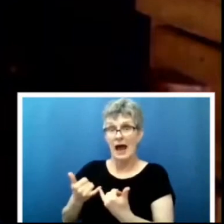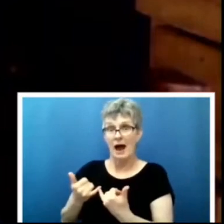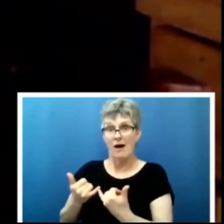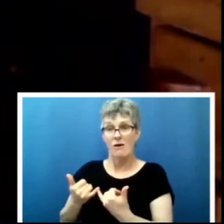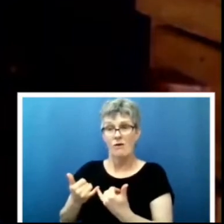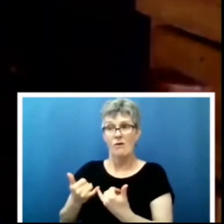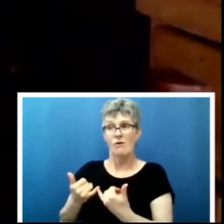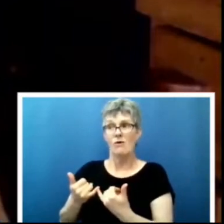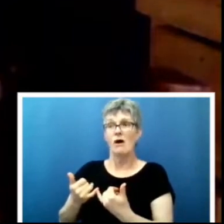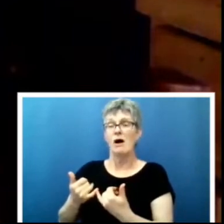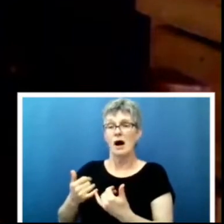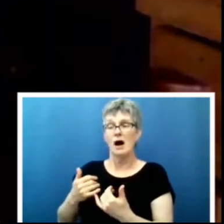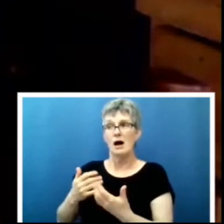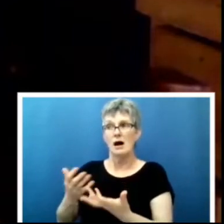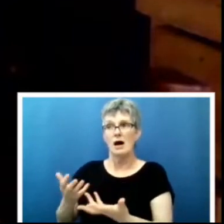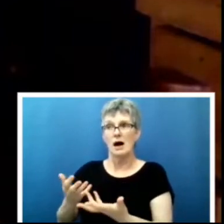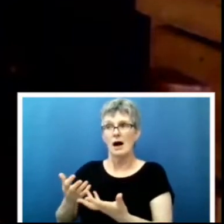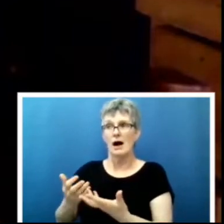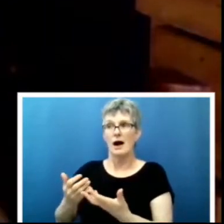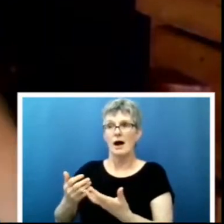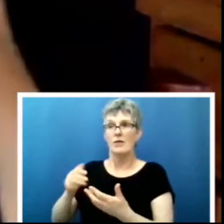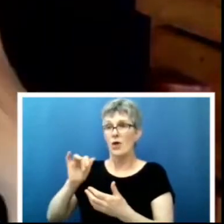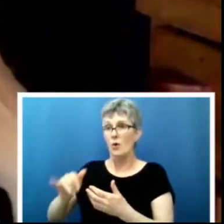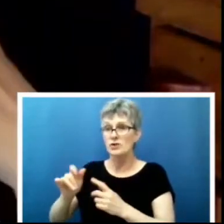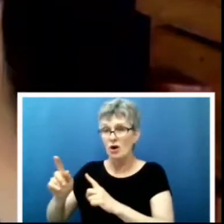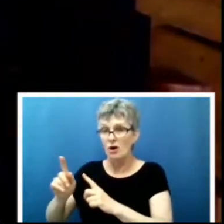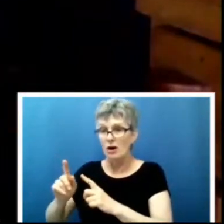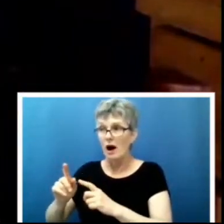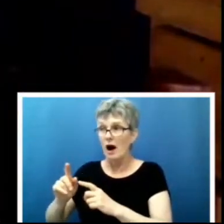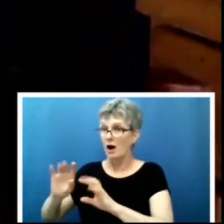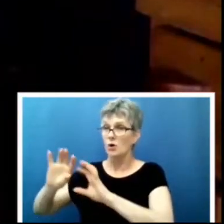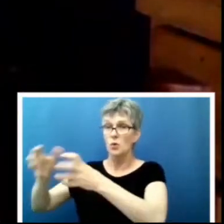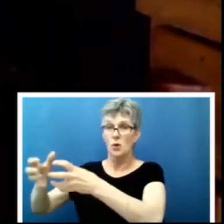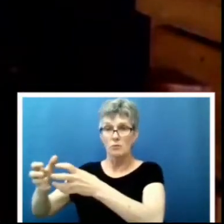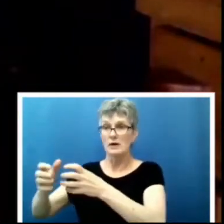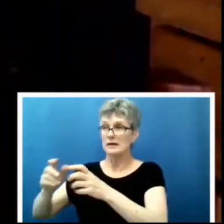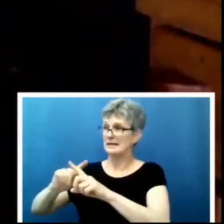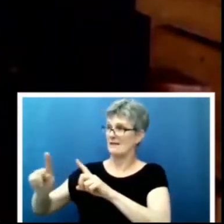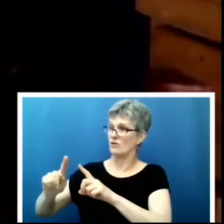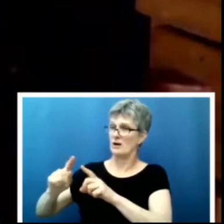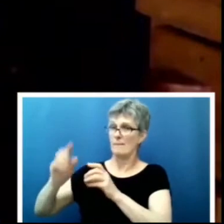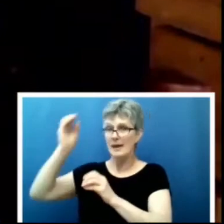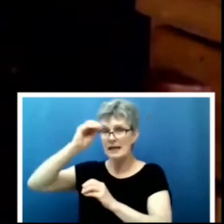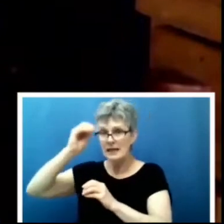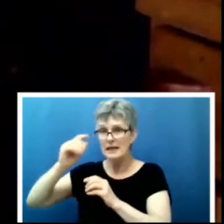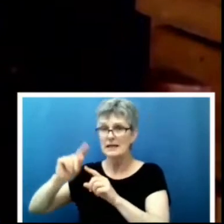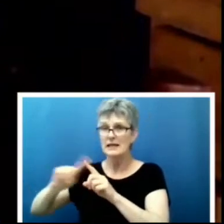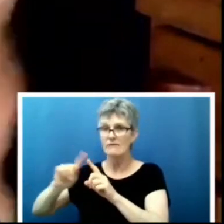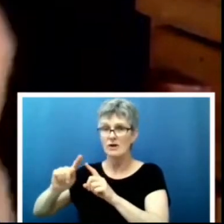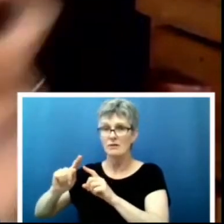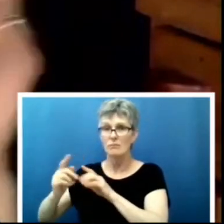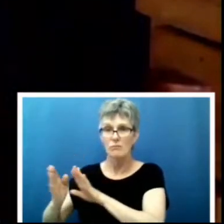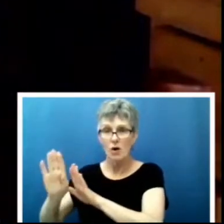But I've had them and when I was able to be with them, just like the practice of being with the negative emotions.